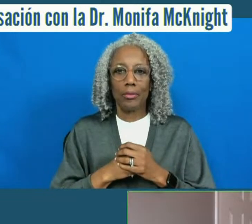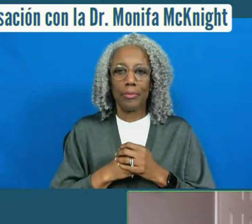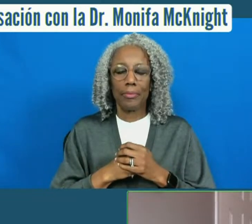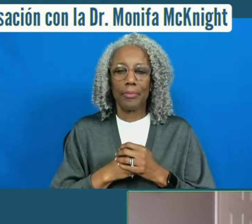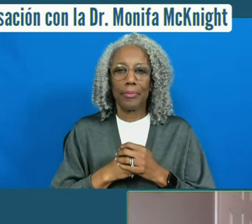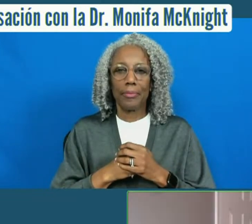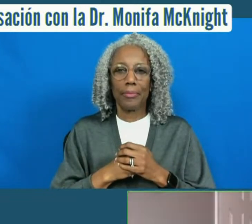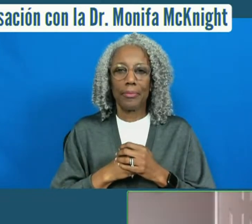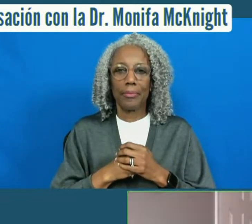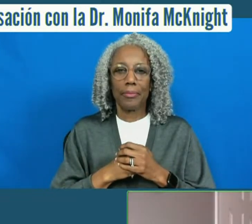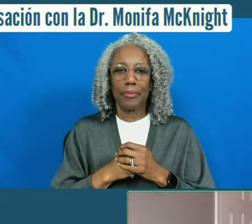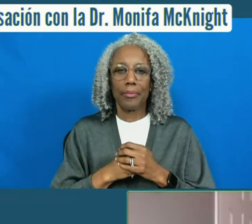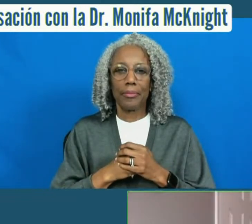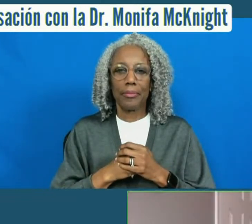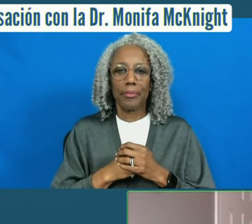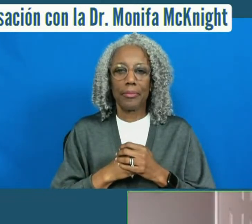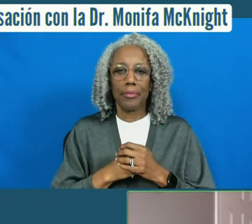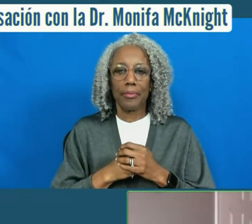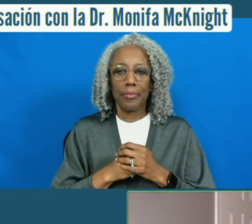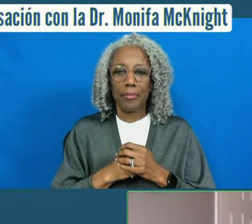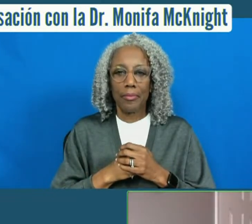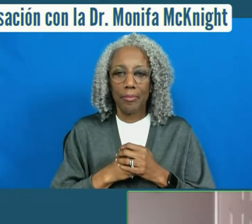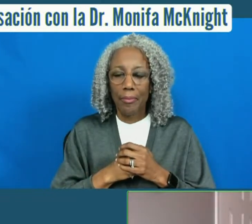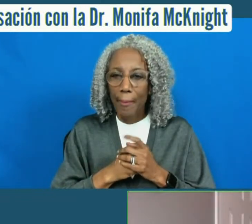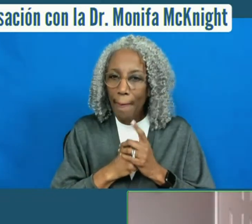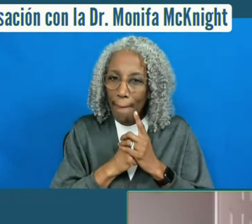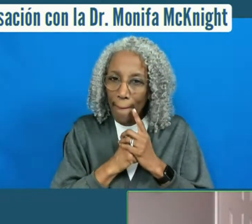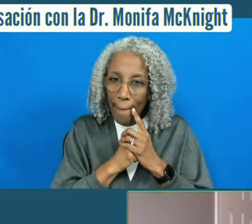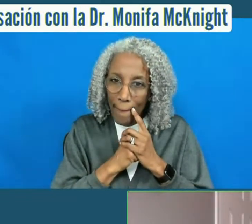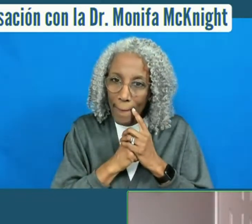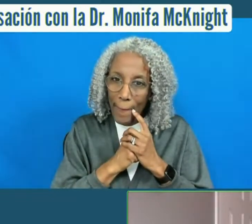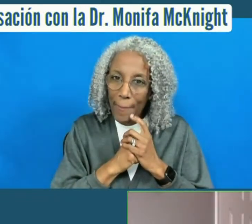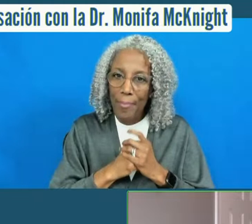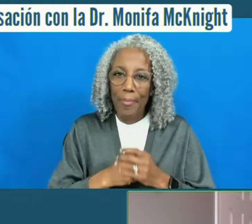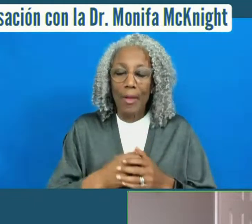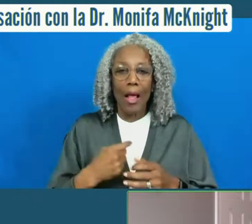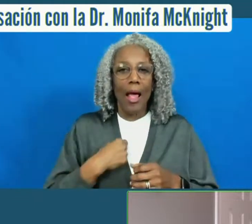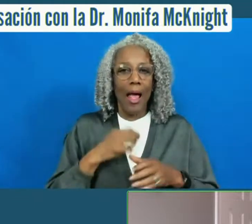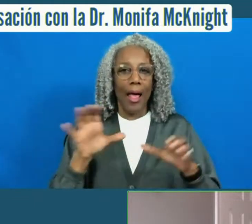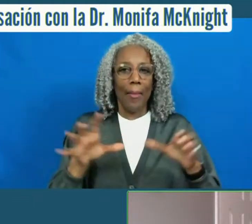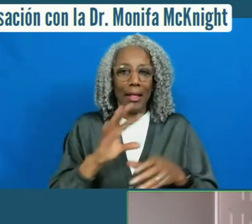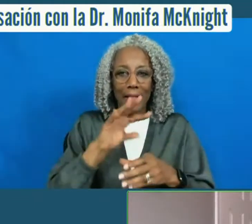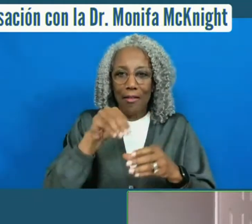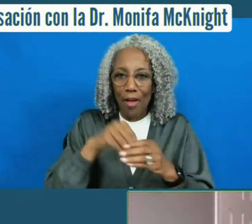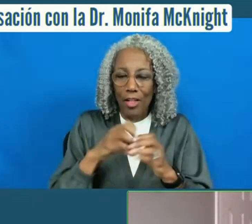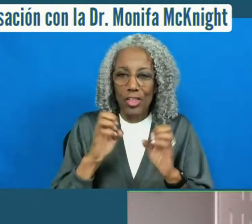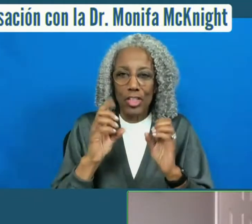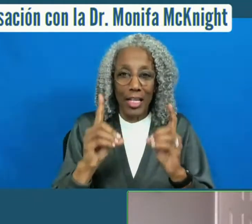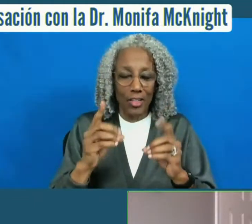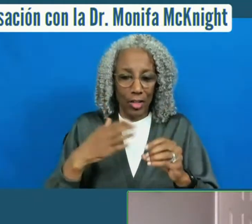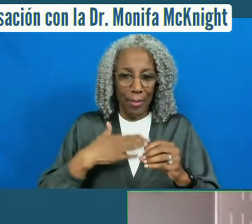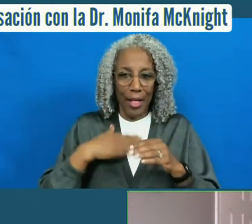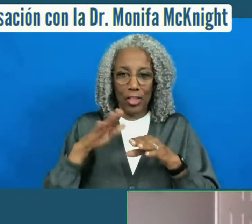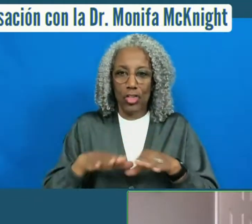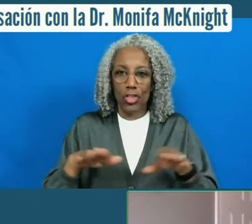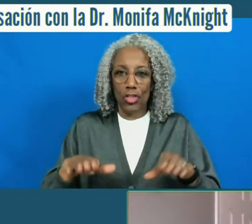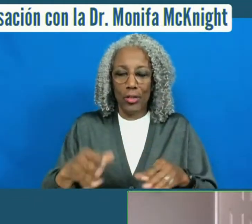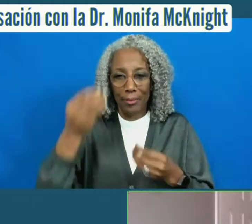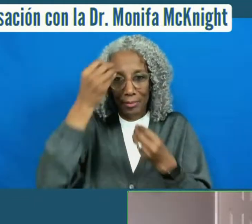and accepting. Um. Always